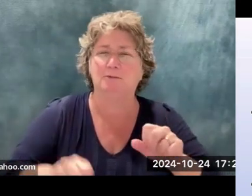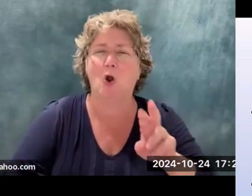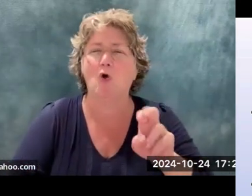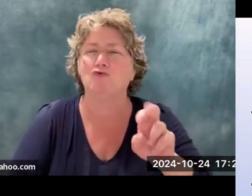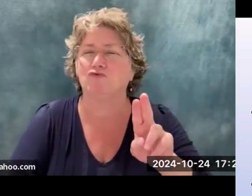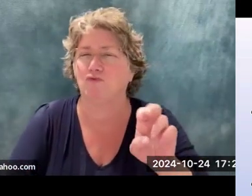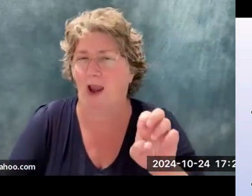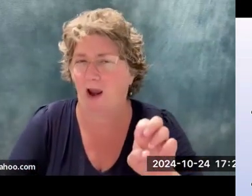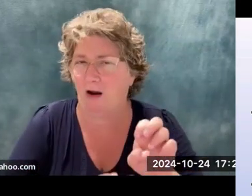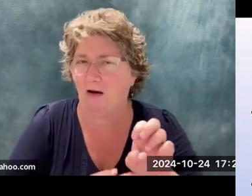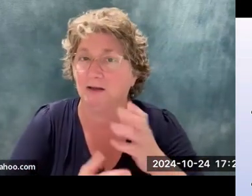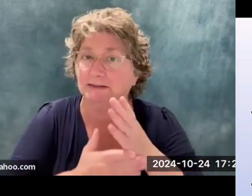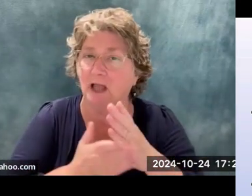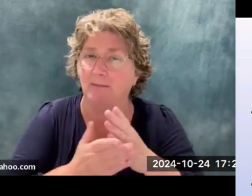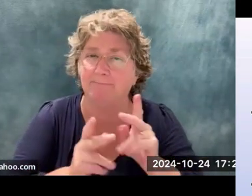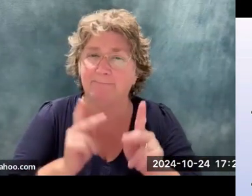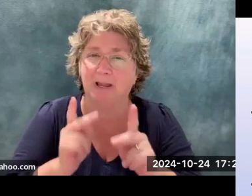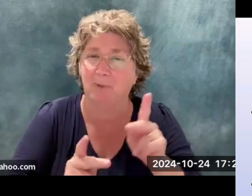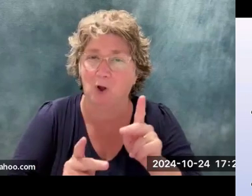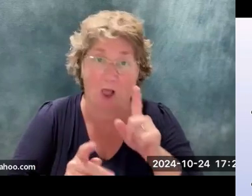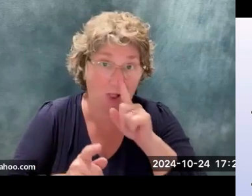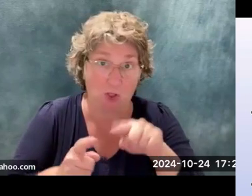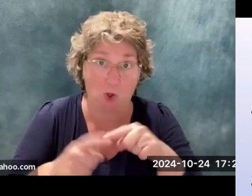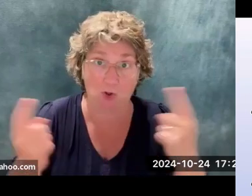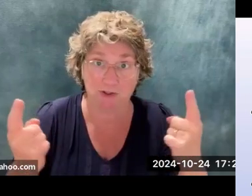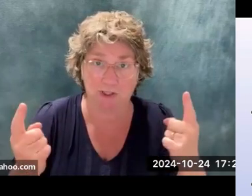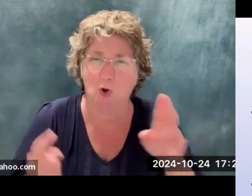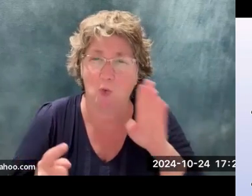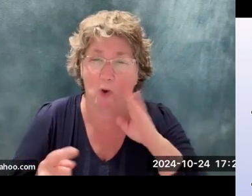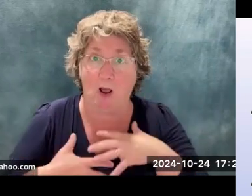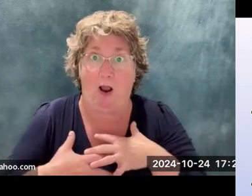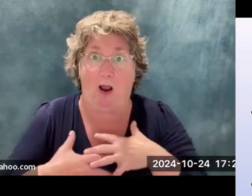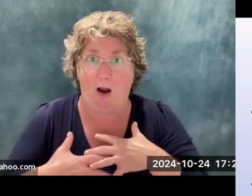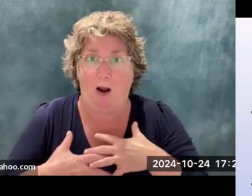And that happens in about one case, about half a case,